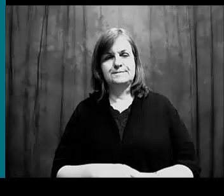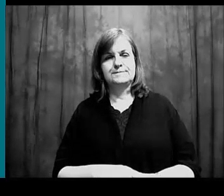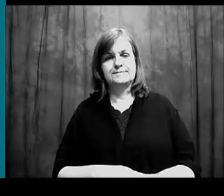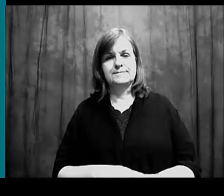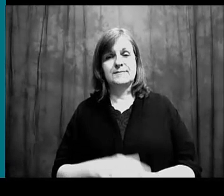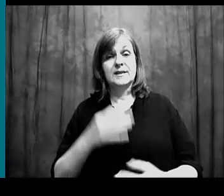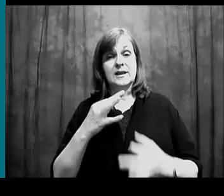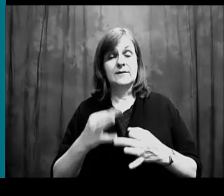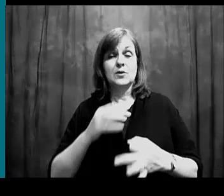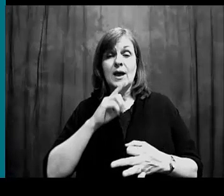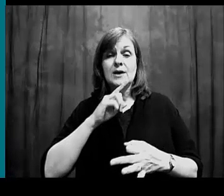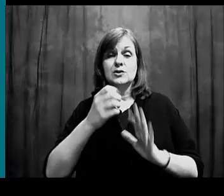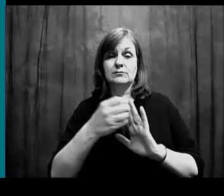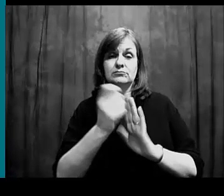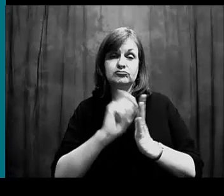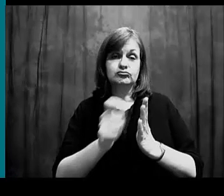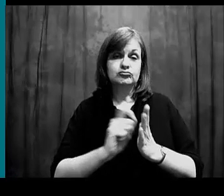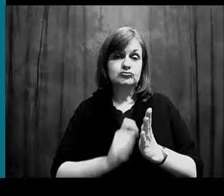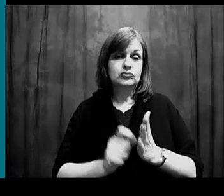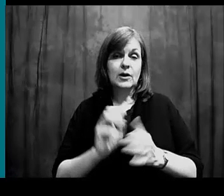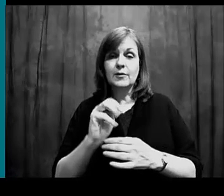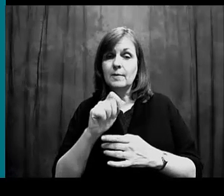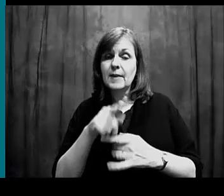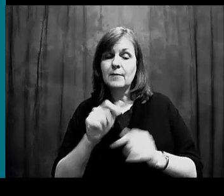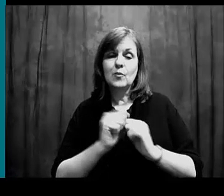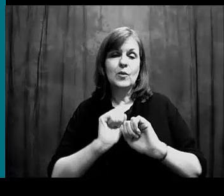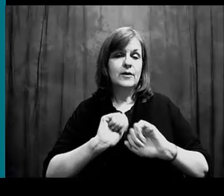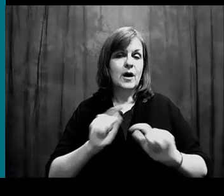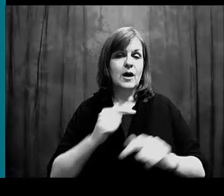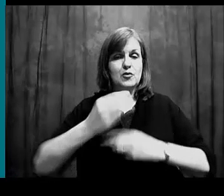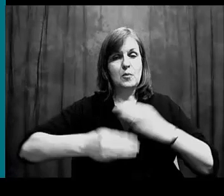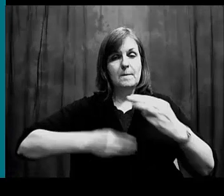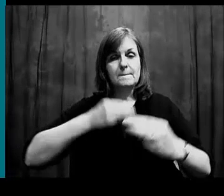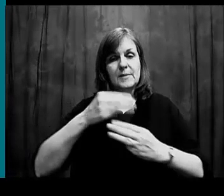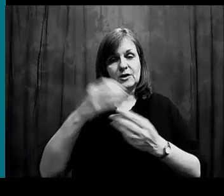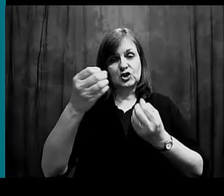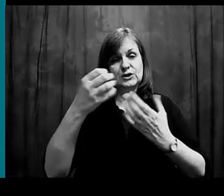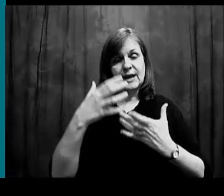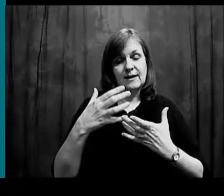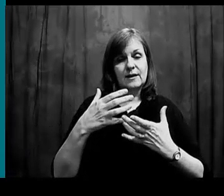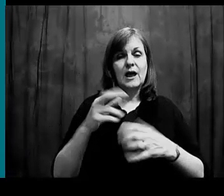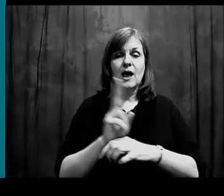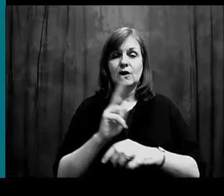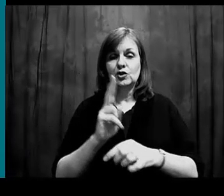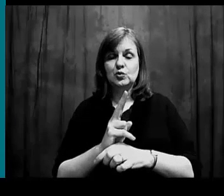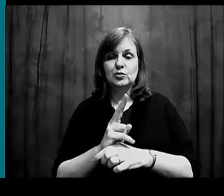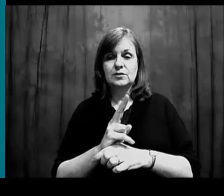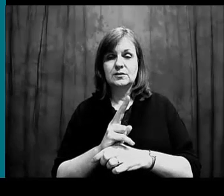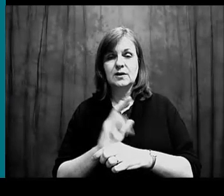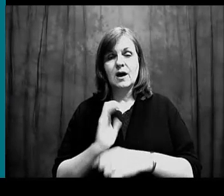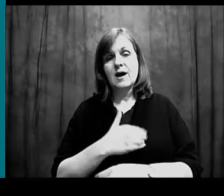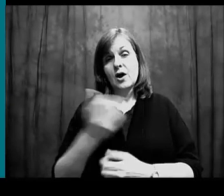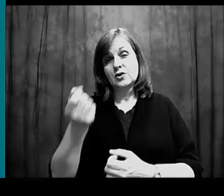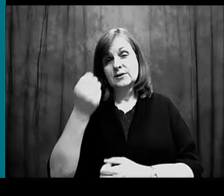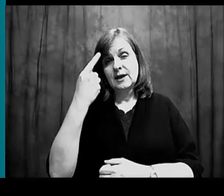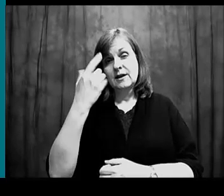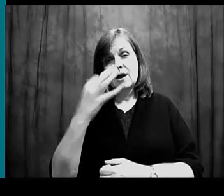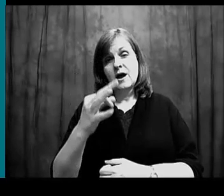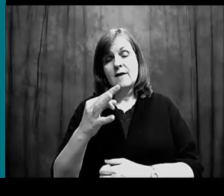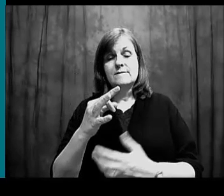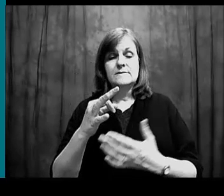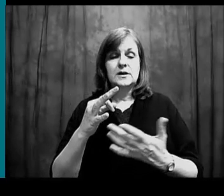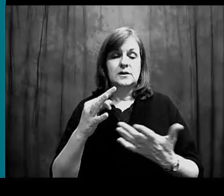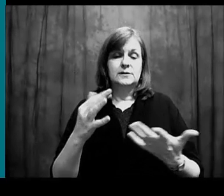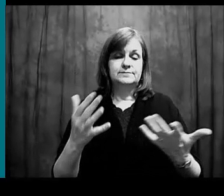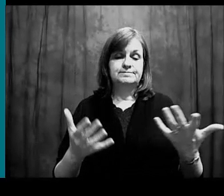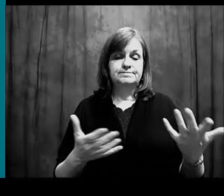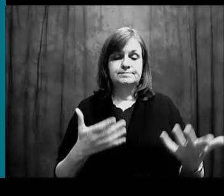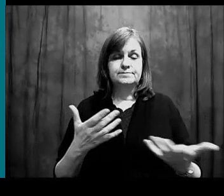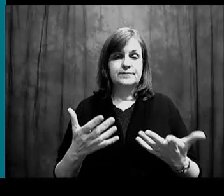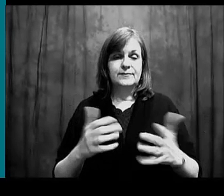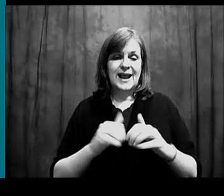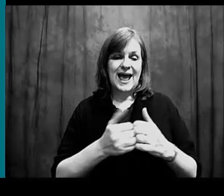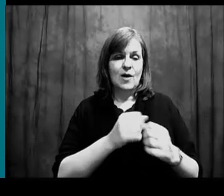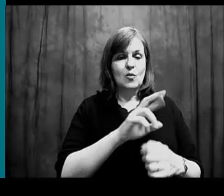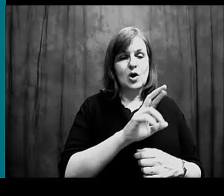if you actually map this out with all of the molecular data and map this out with our understanding of the relationship of reptiles